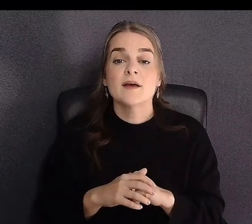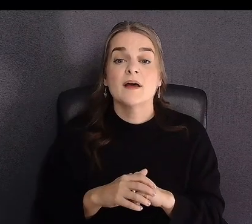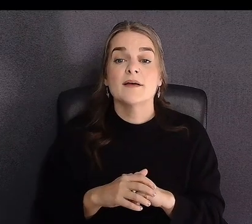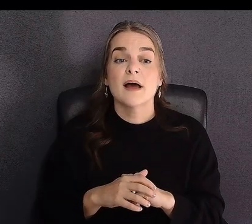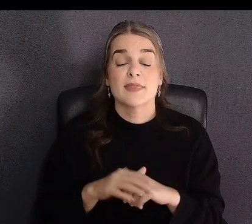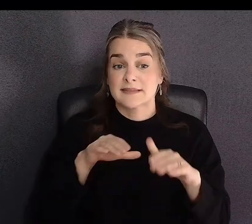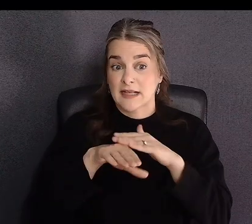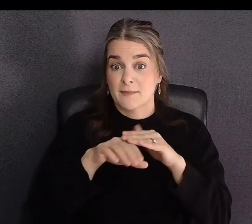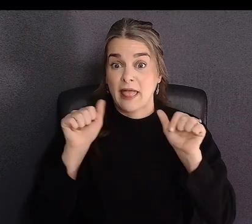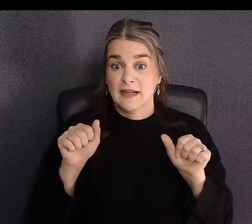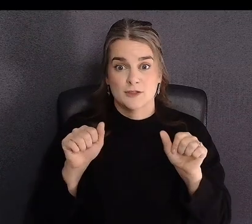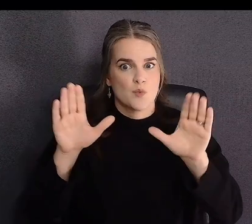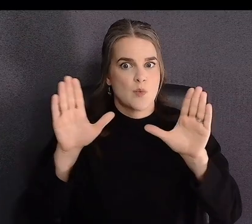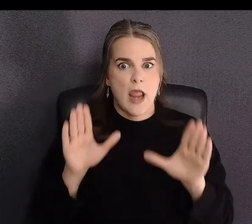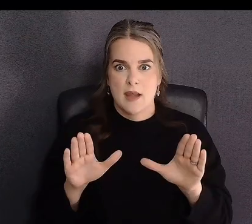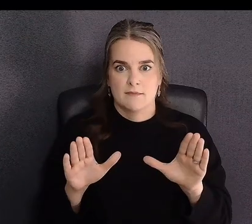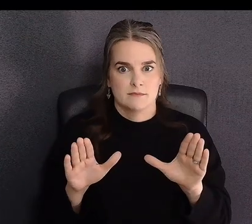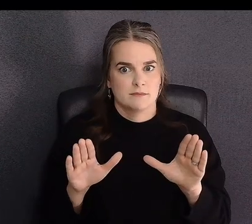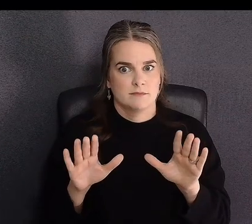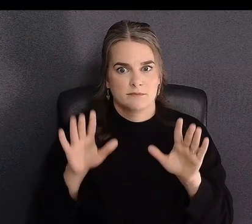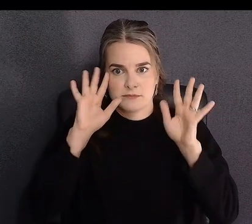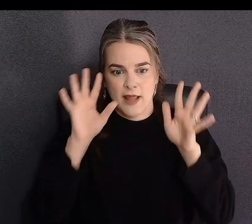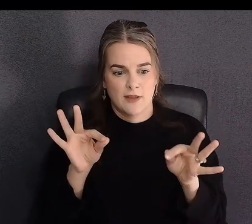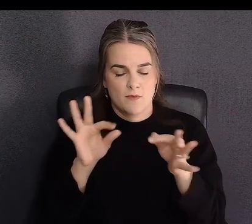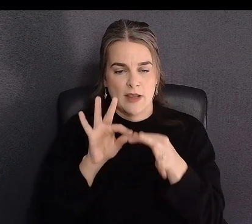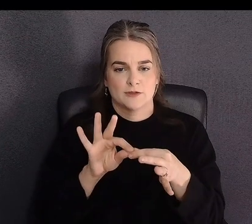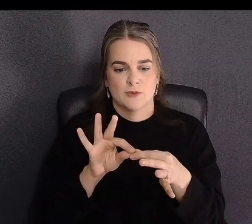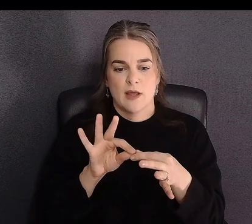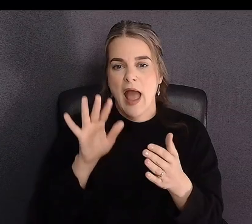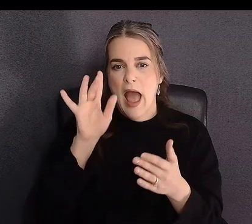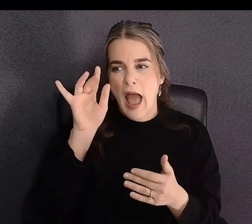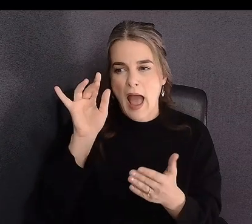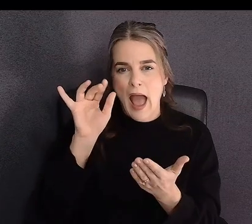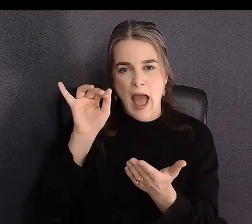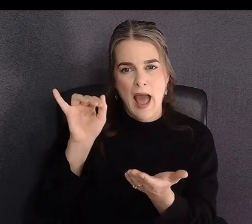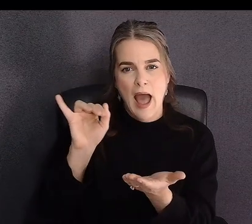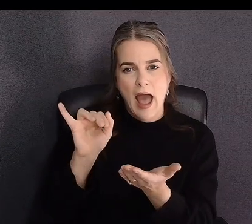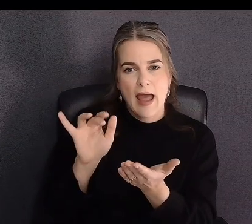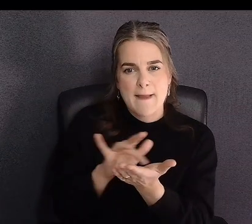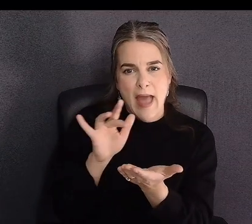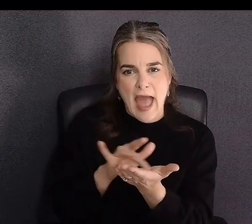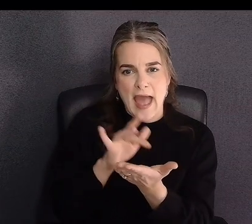Because Apple already has really good accessibility programming.